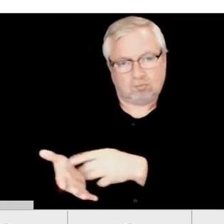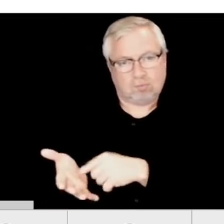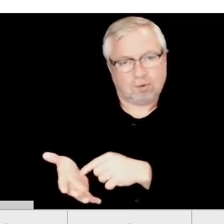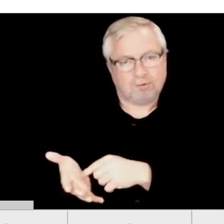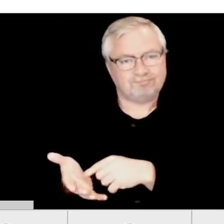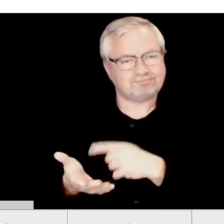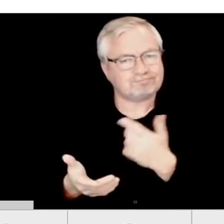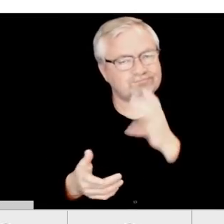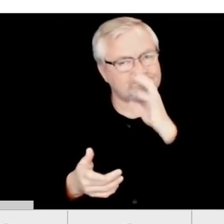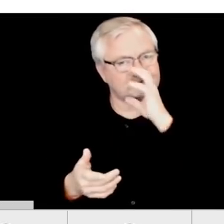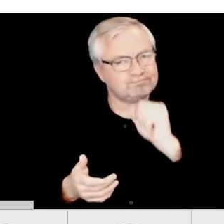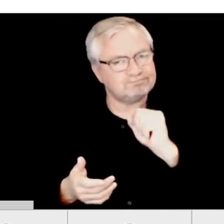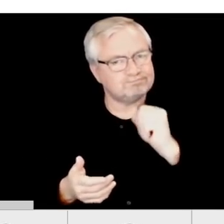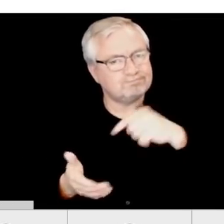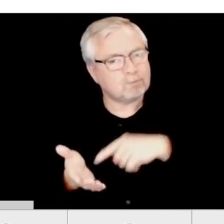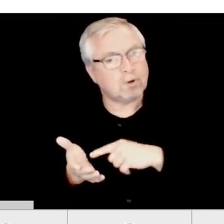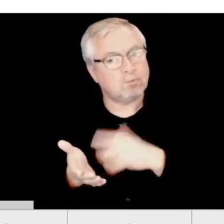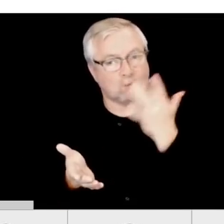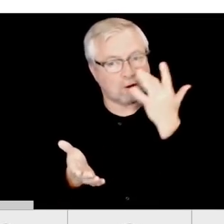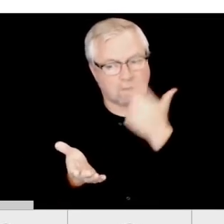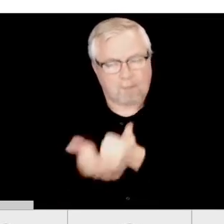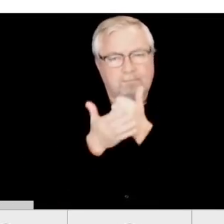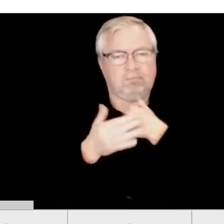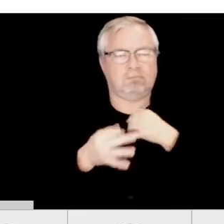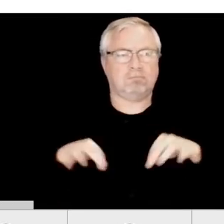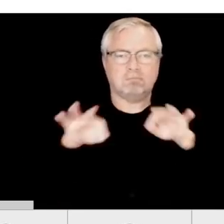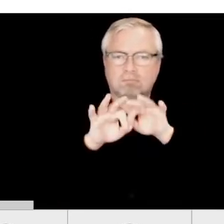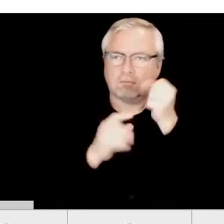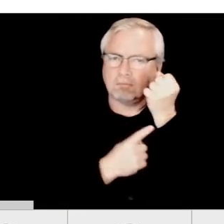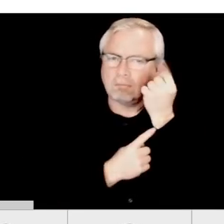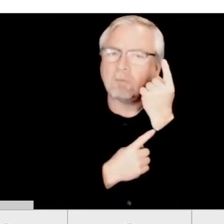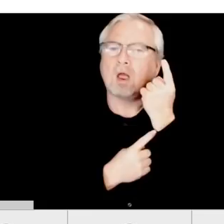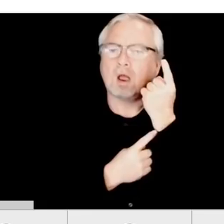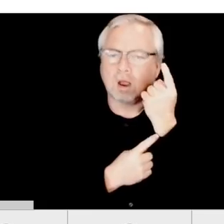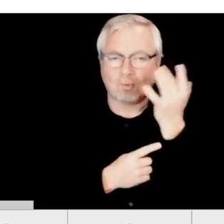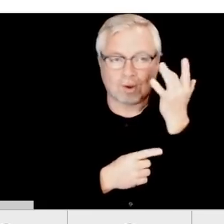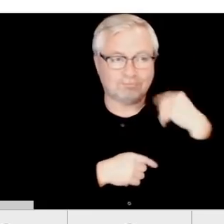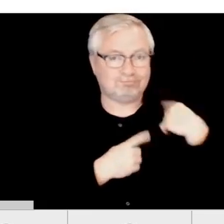important to understand what we do and don't know and what we need just better